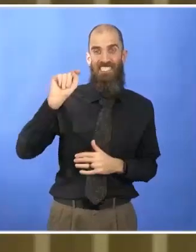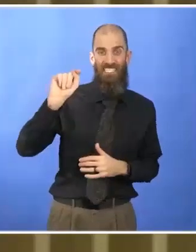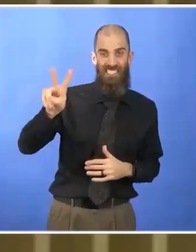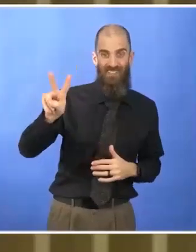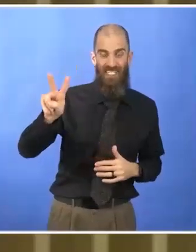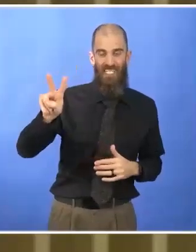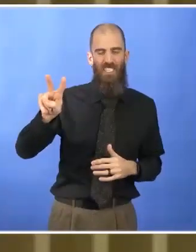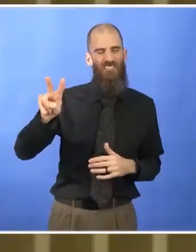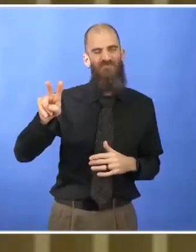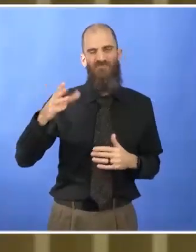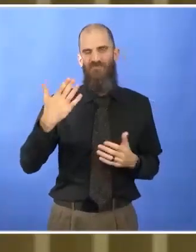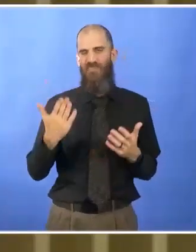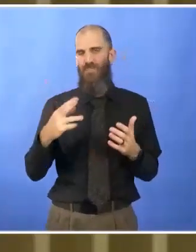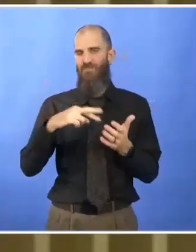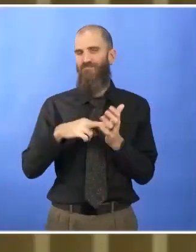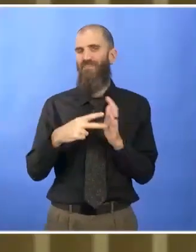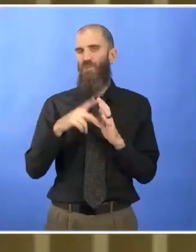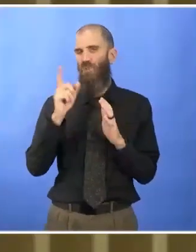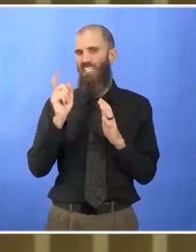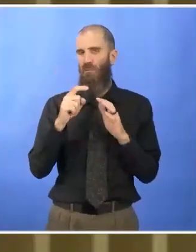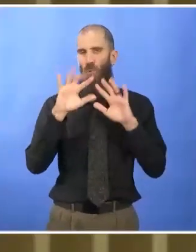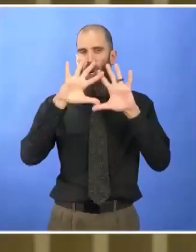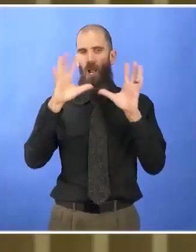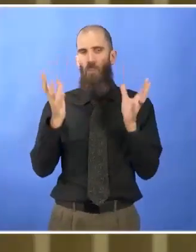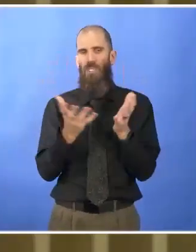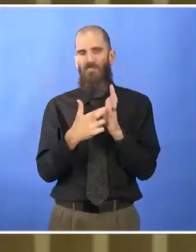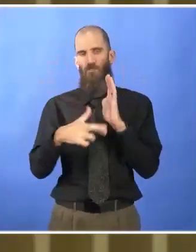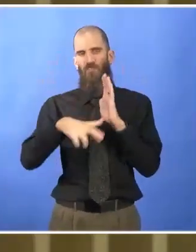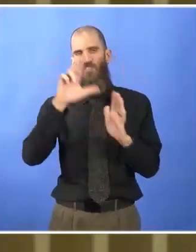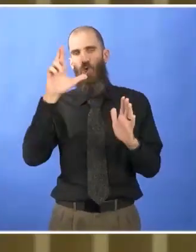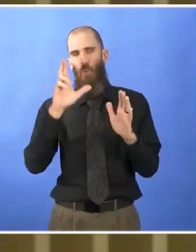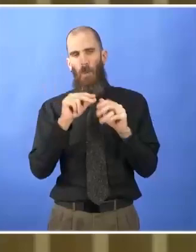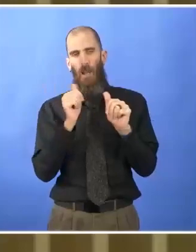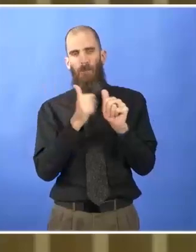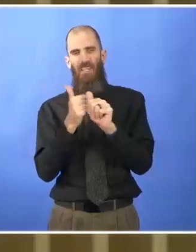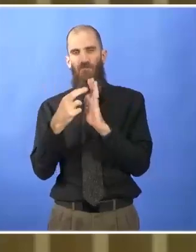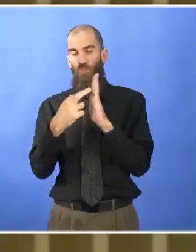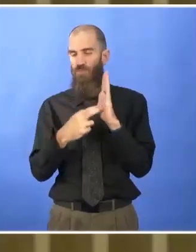TOGETHER IN TV THAT MAY NECESSITATE A REVIEW, SO I AM HAPPY TO SEE WHERE THIS GOES. THANKS. CHAIRWOMAN ROSENWORCEL: